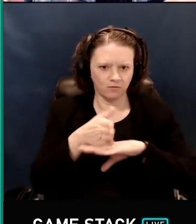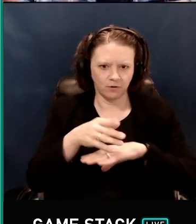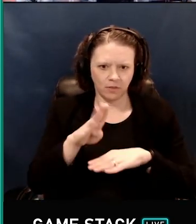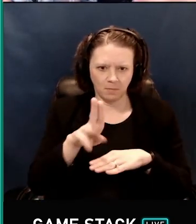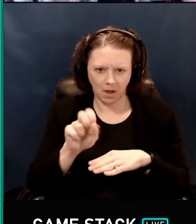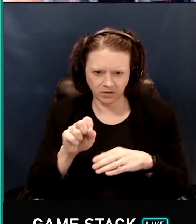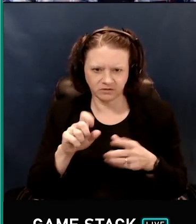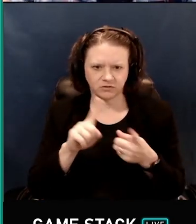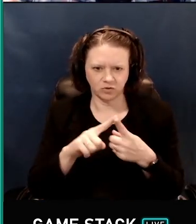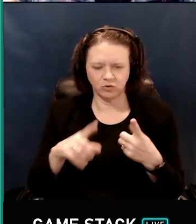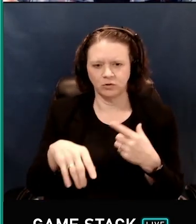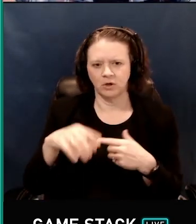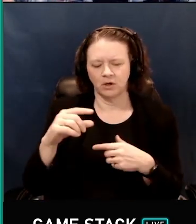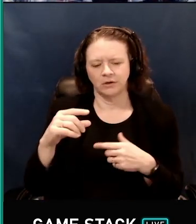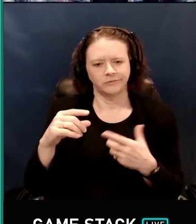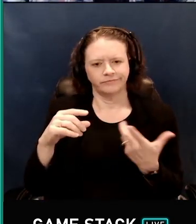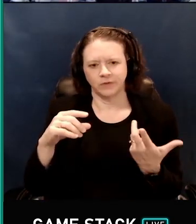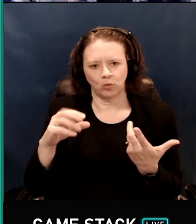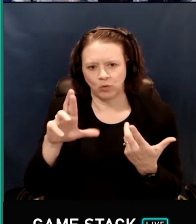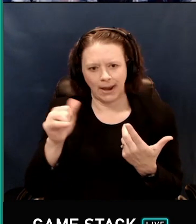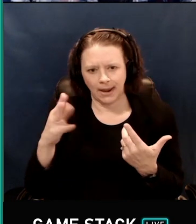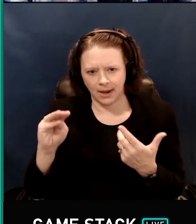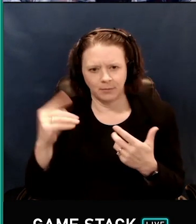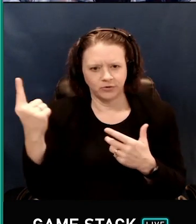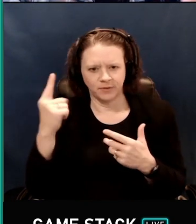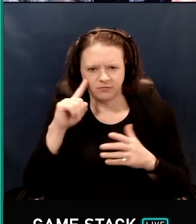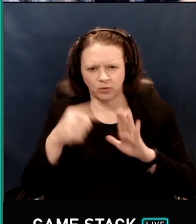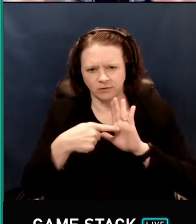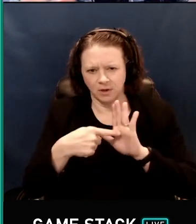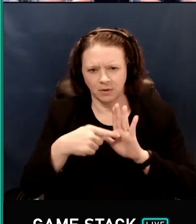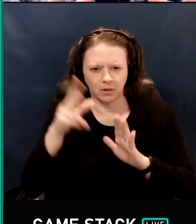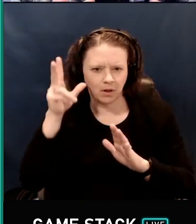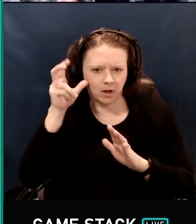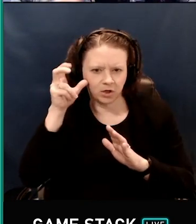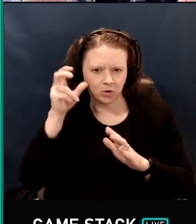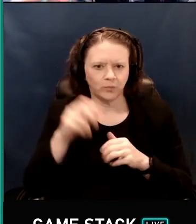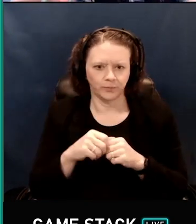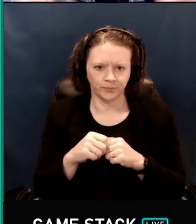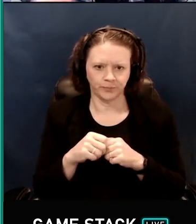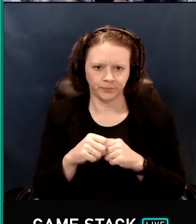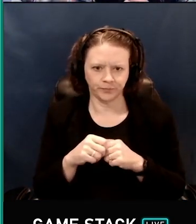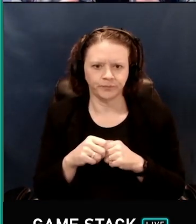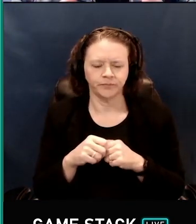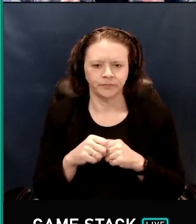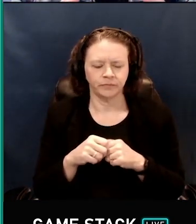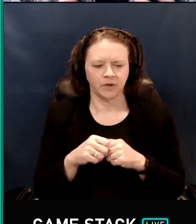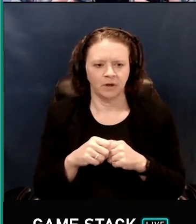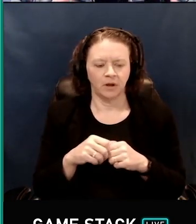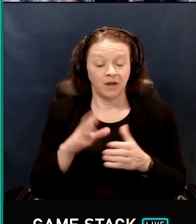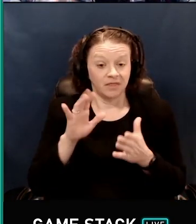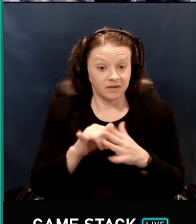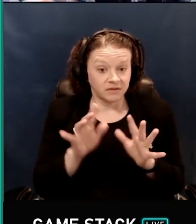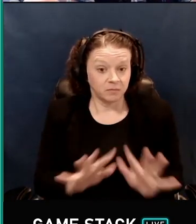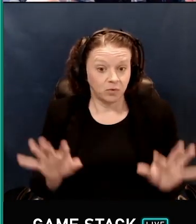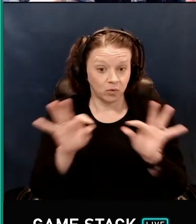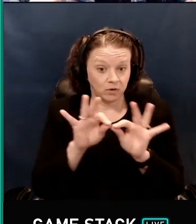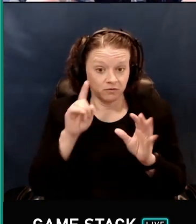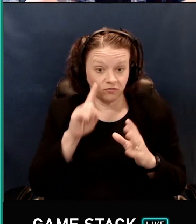An example of that would be audio. The last one. This is very, very important for textures in particular, because